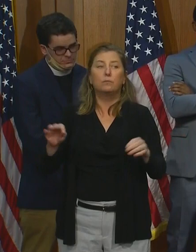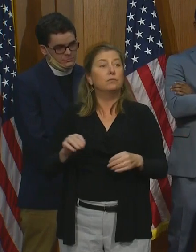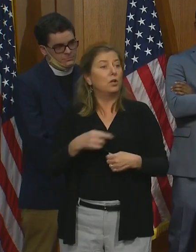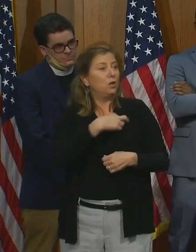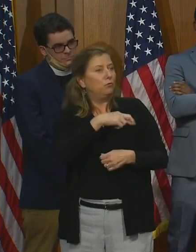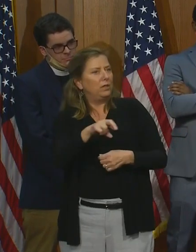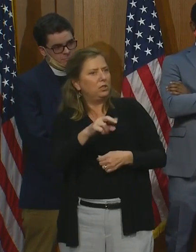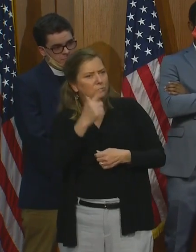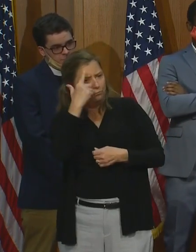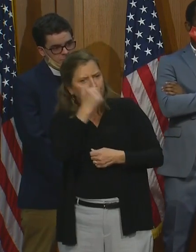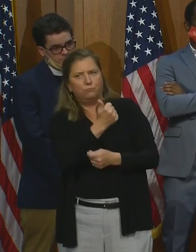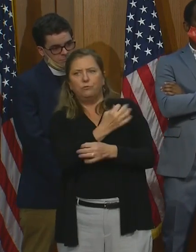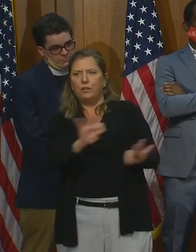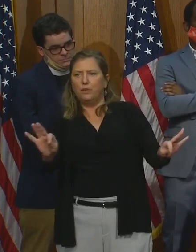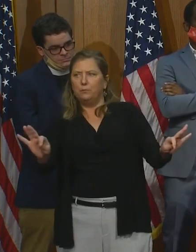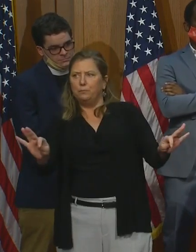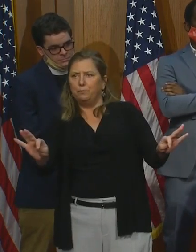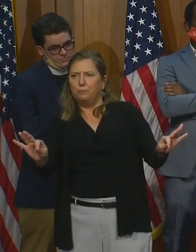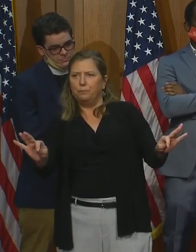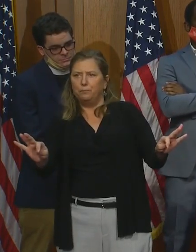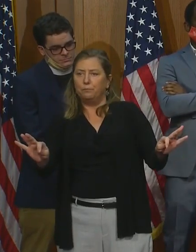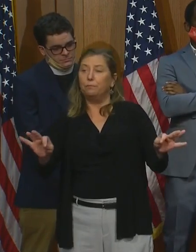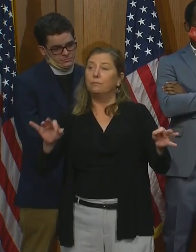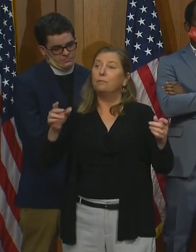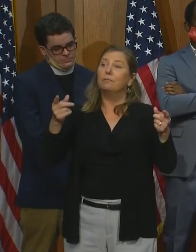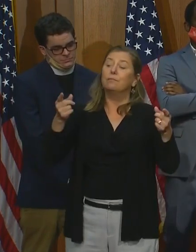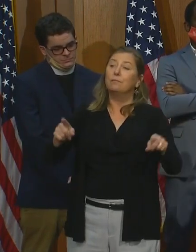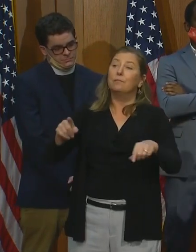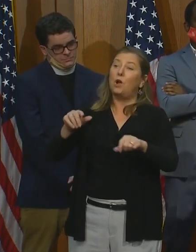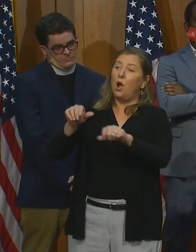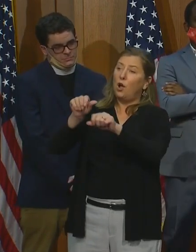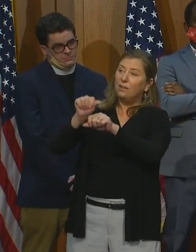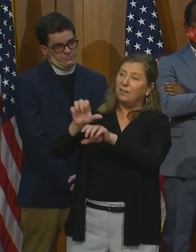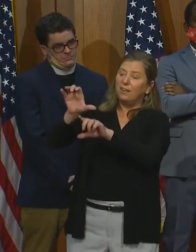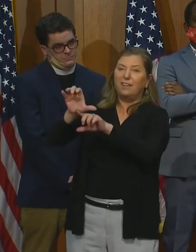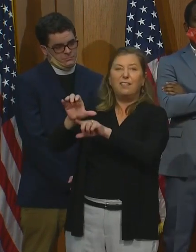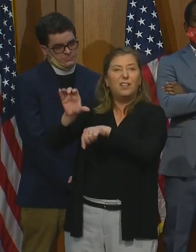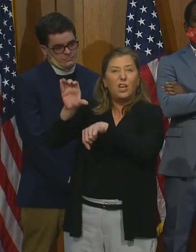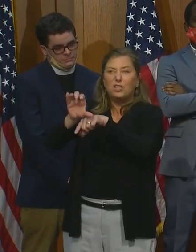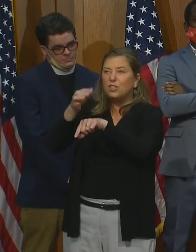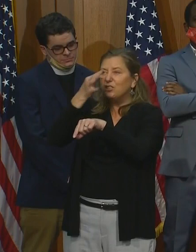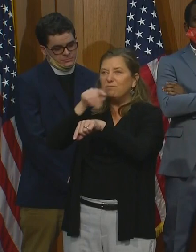OF THE PRESS AND FREEDOM OF